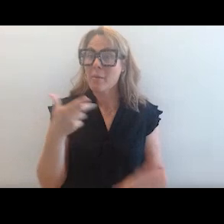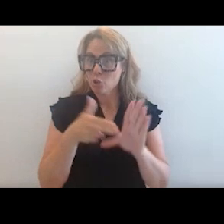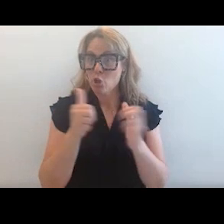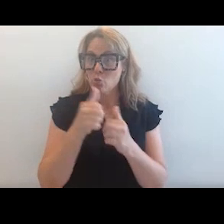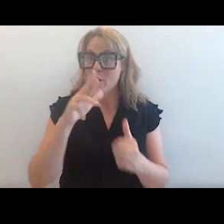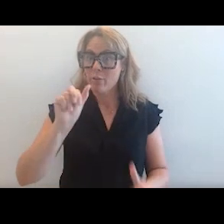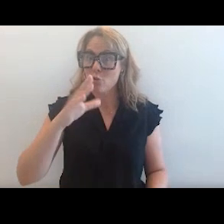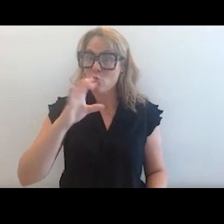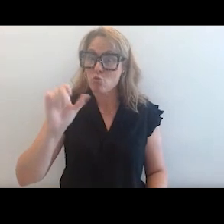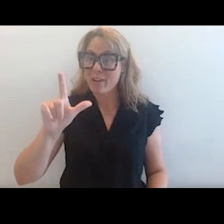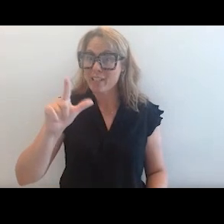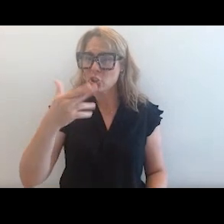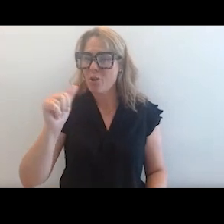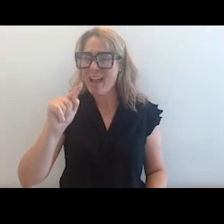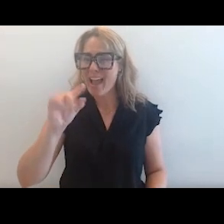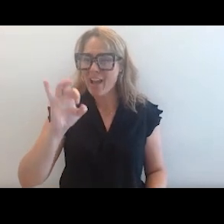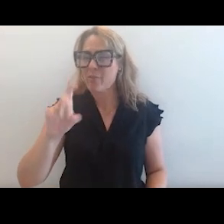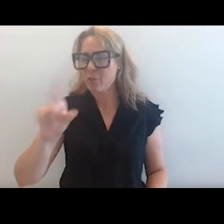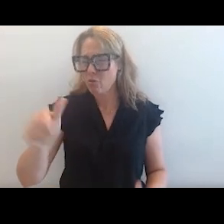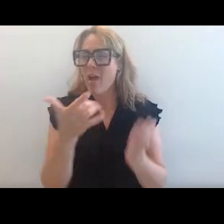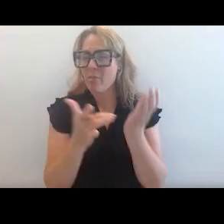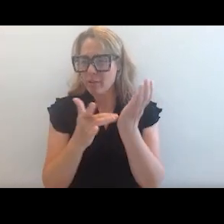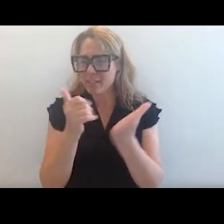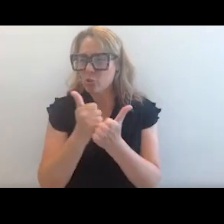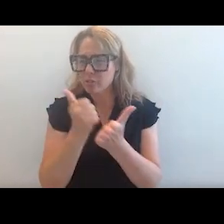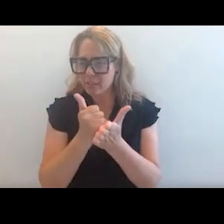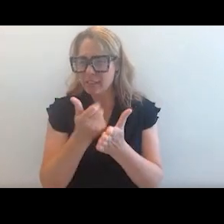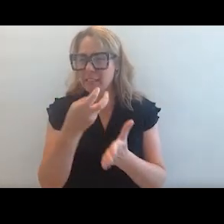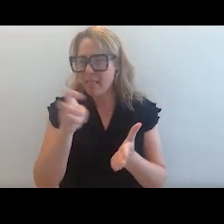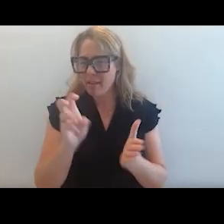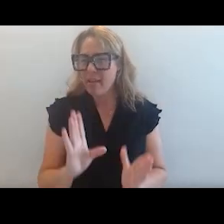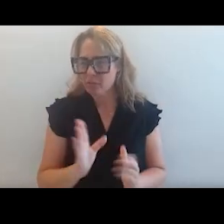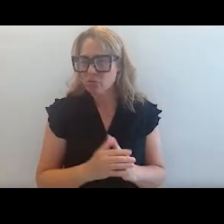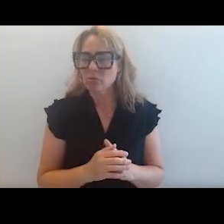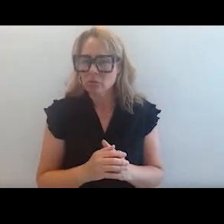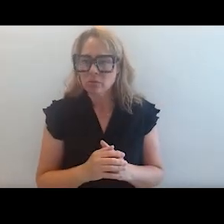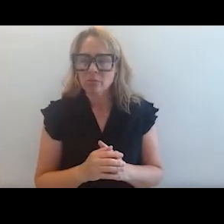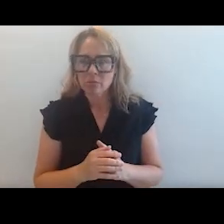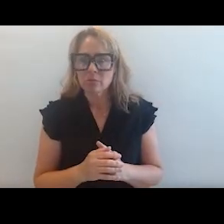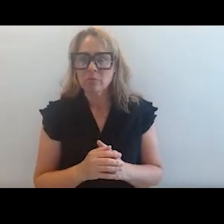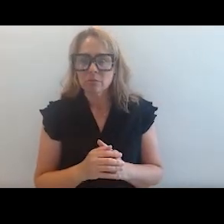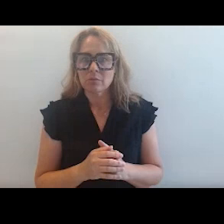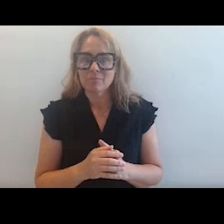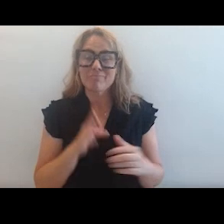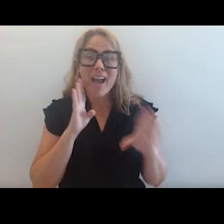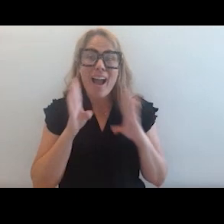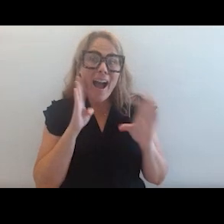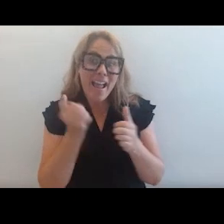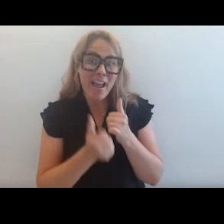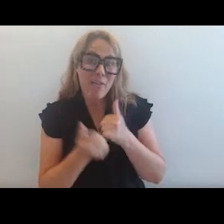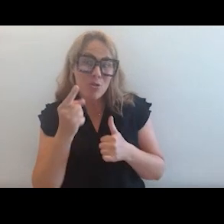another one of our Technical Assistance Liaisons. [Rachel Hatfield] Hi, everyone! We’re thrilled to